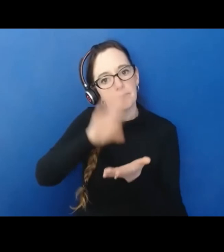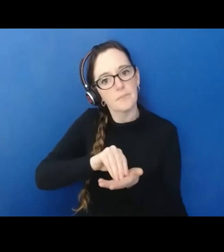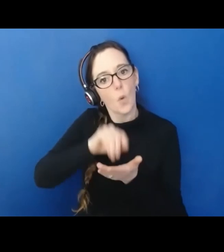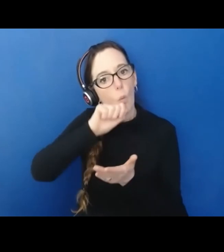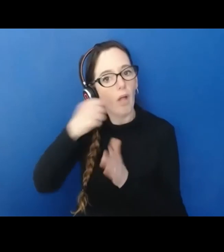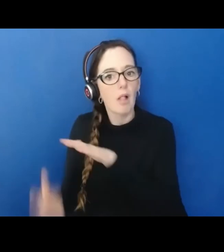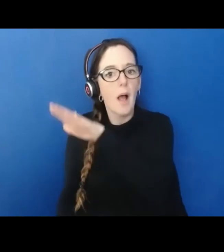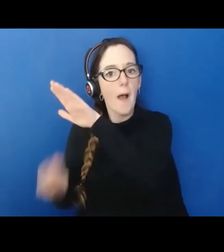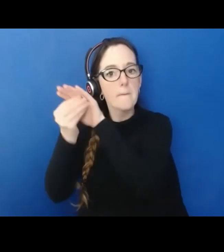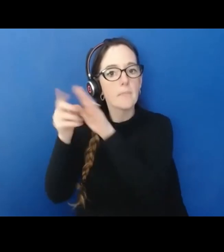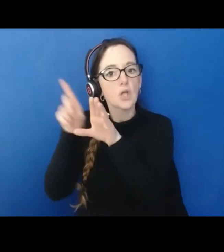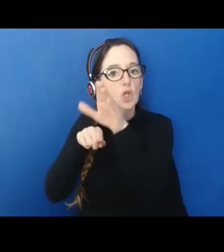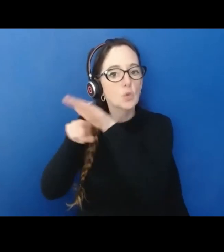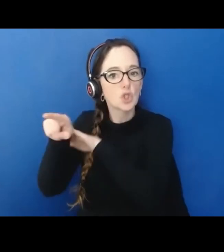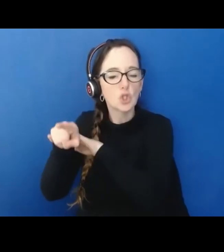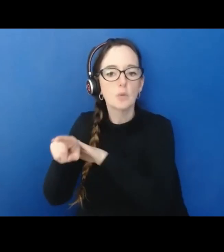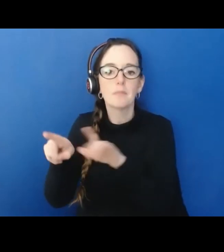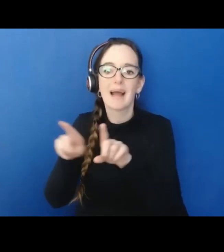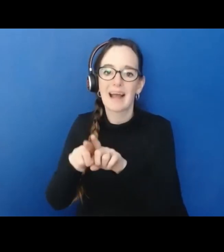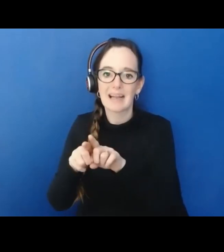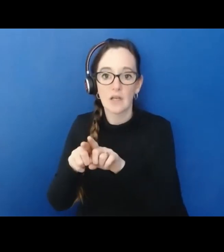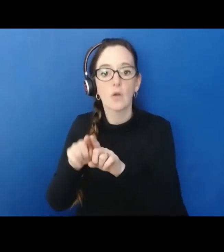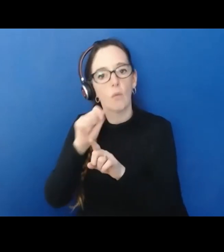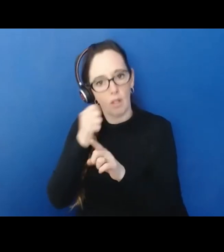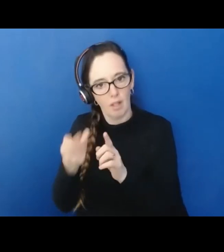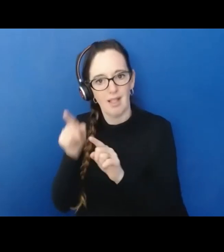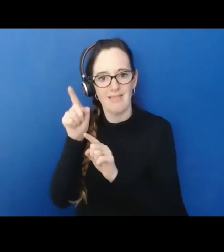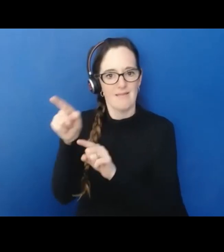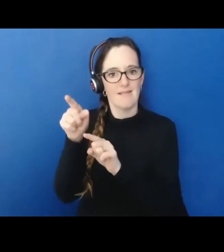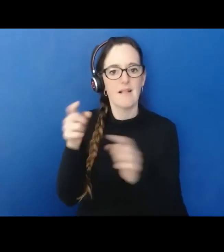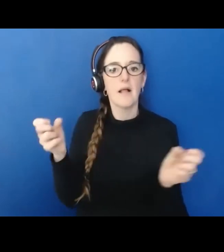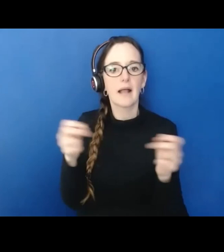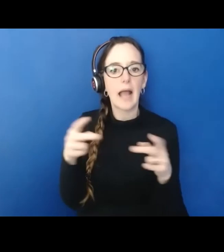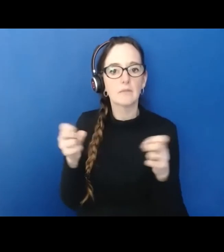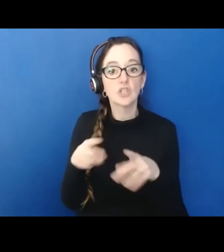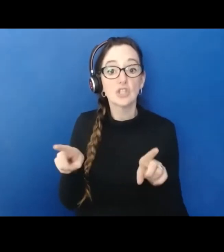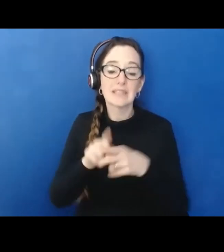will include captions and a BSL interpreter. Please do sign up for our mailing list for